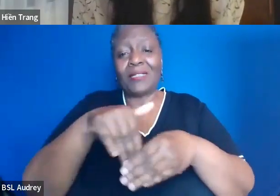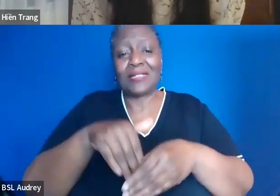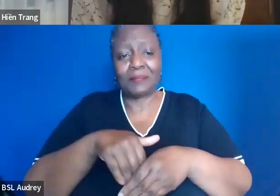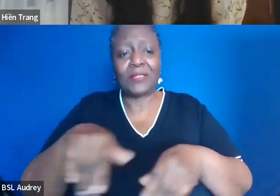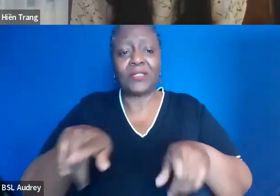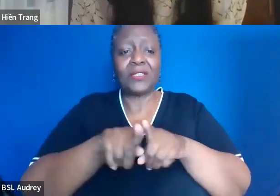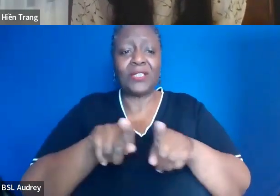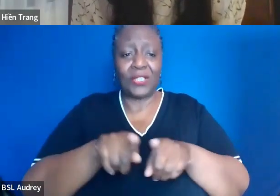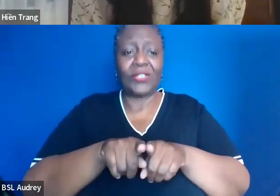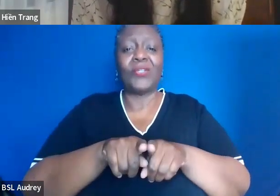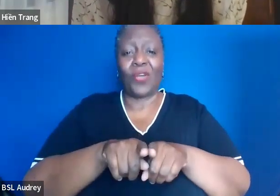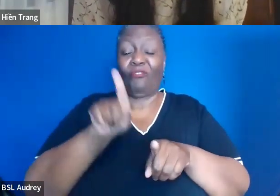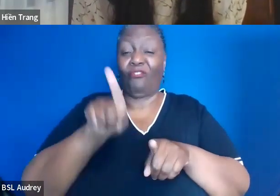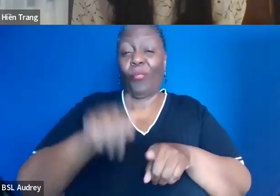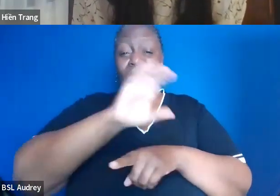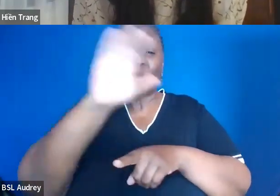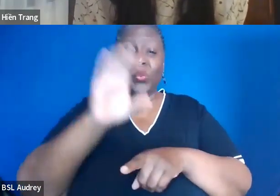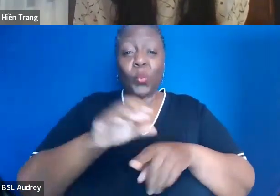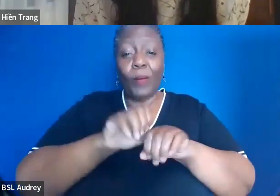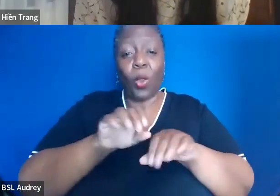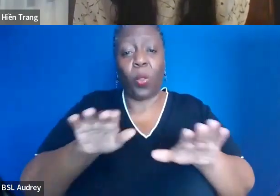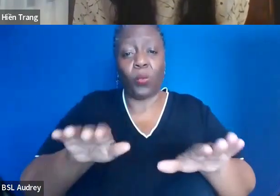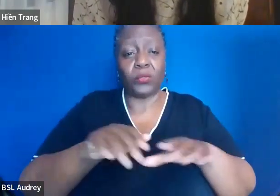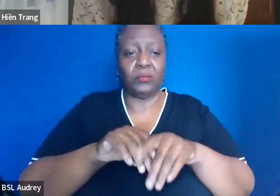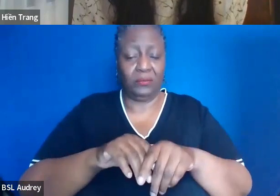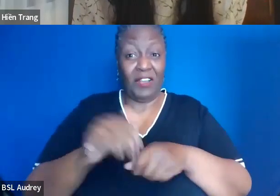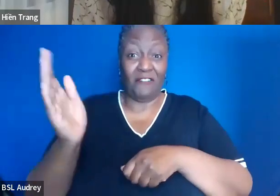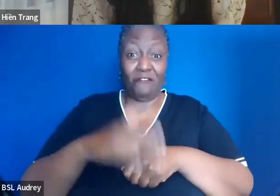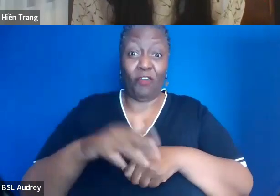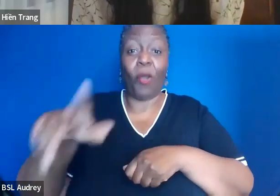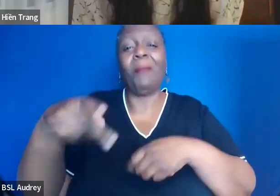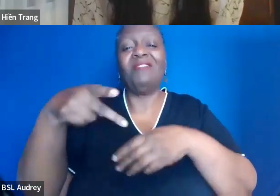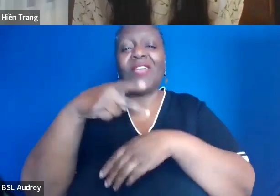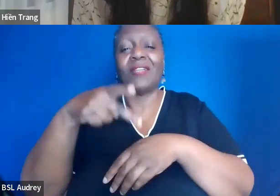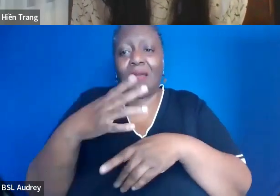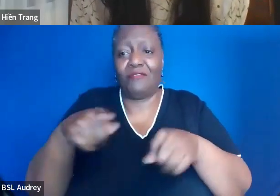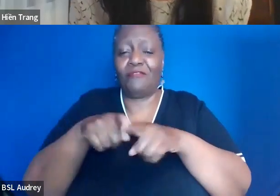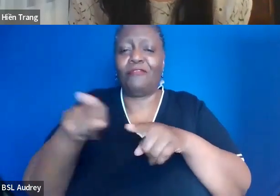of this Zoom launch um coming all the way from Vietnam from Hanoi is Hiền Trang and Mỹ Ngọc